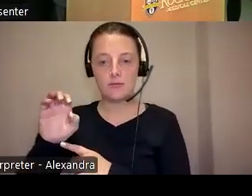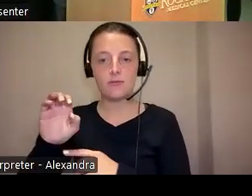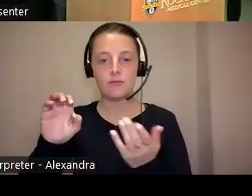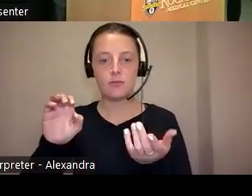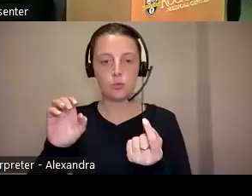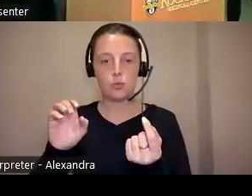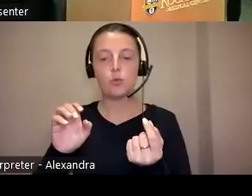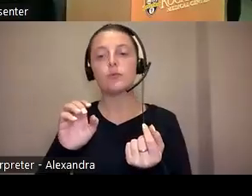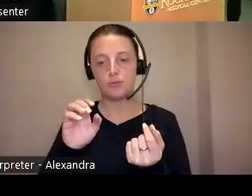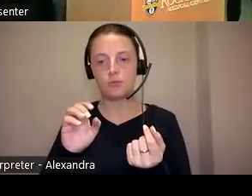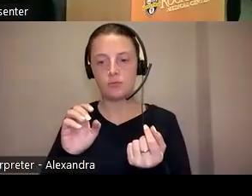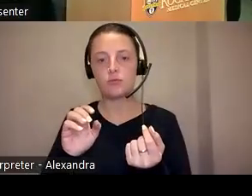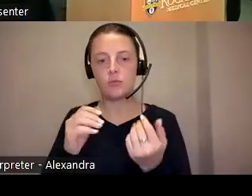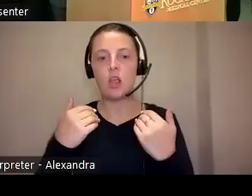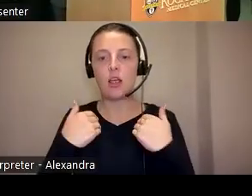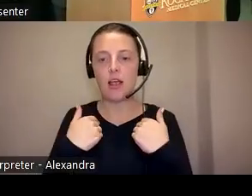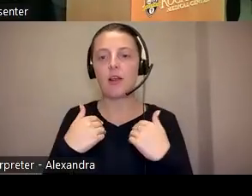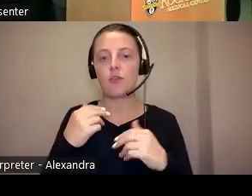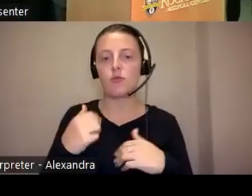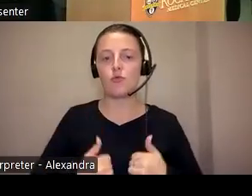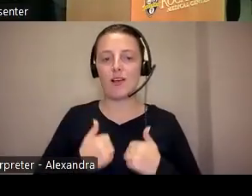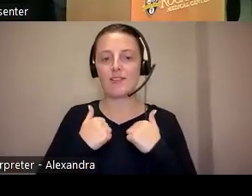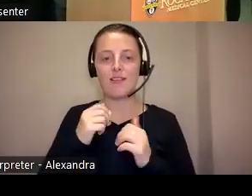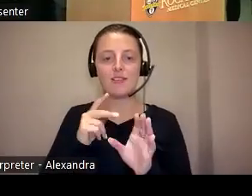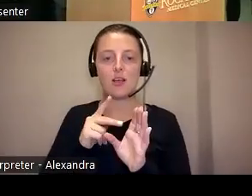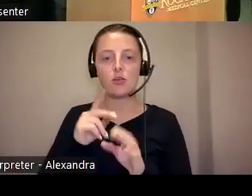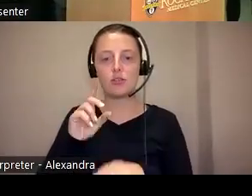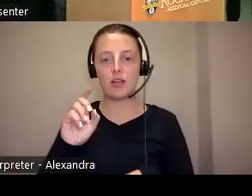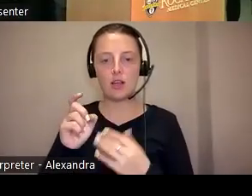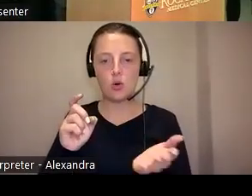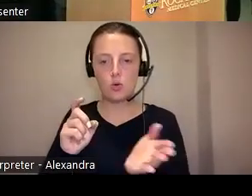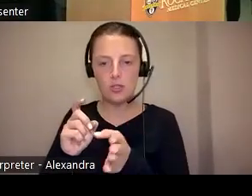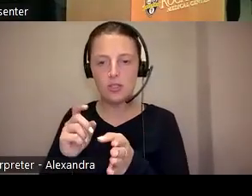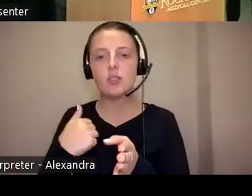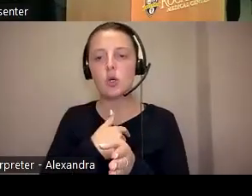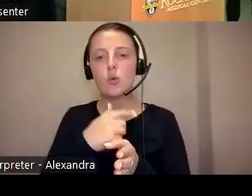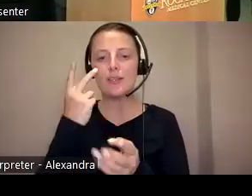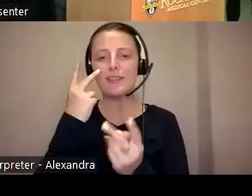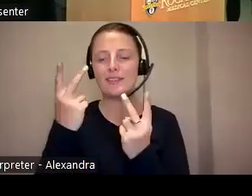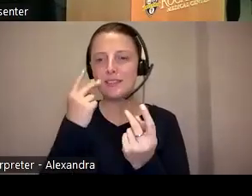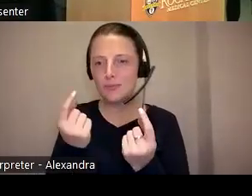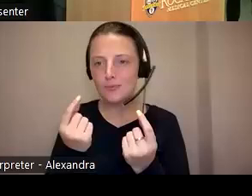support organizations. We see our staff who are seeing peers helping one another for the first